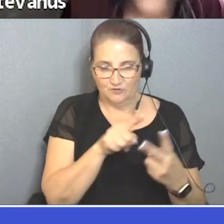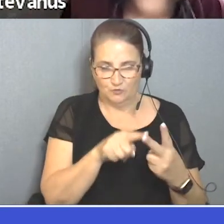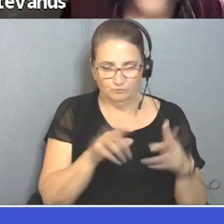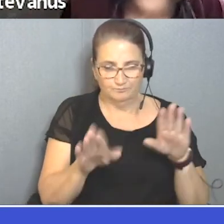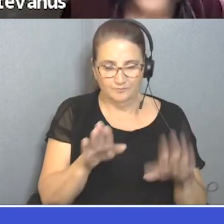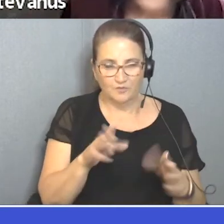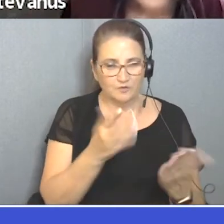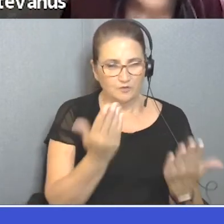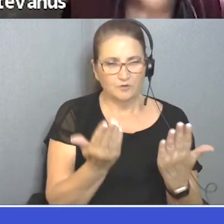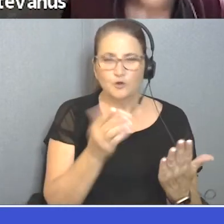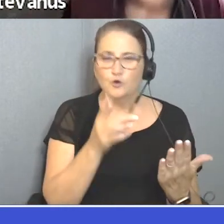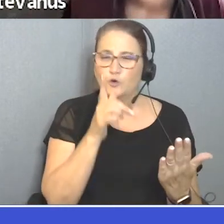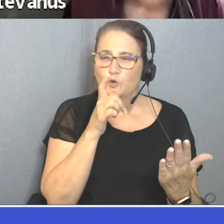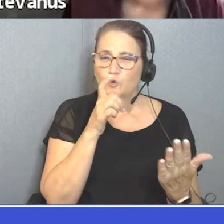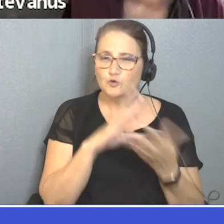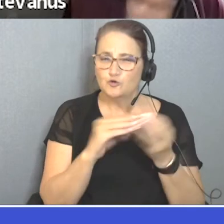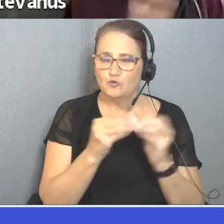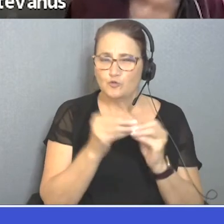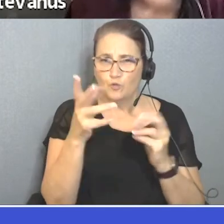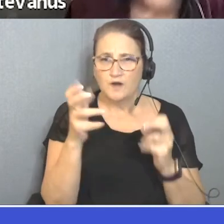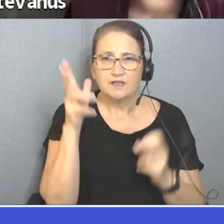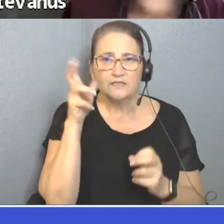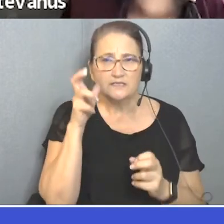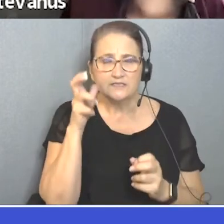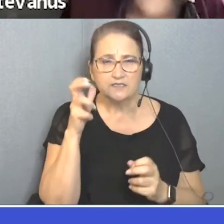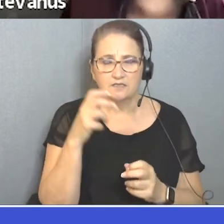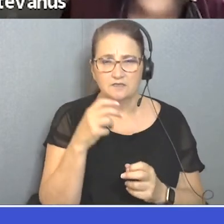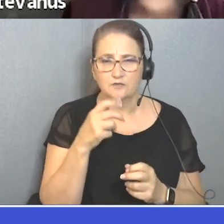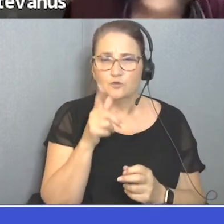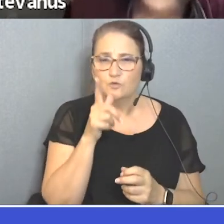at your discovery map, the columns, whose story do you